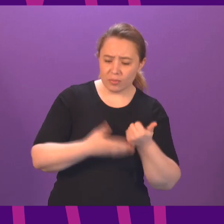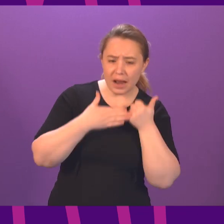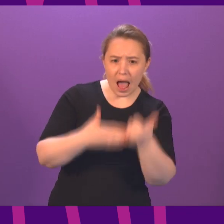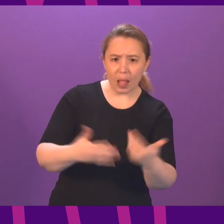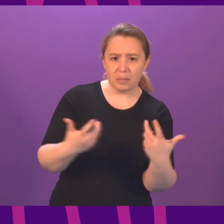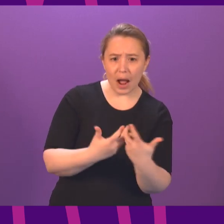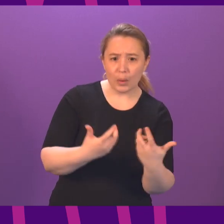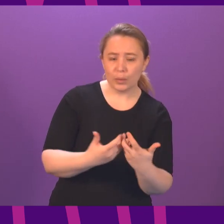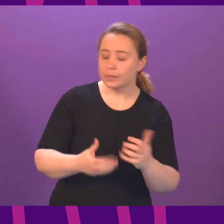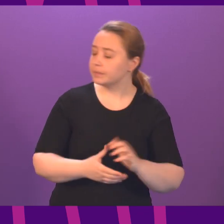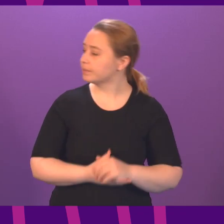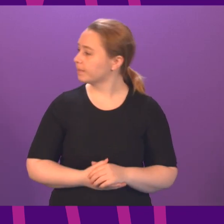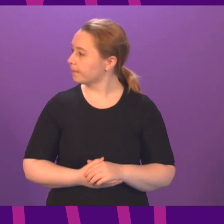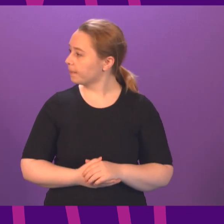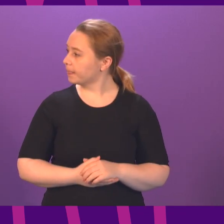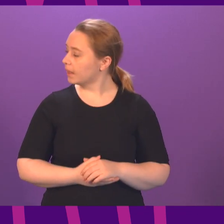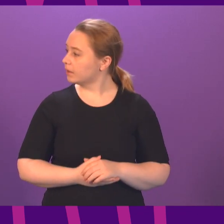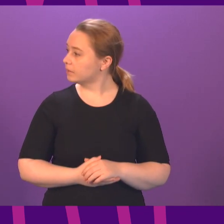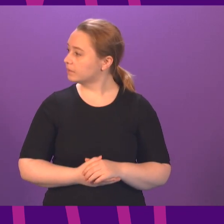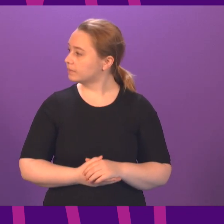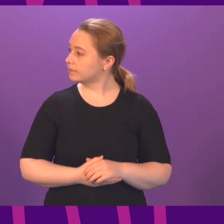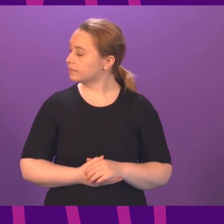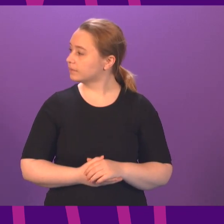The First Minister (Nicola Sturgeon): The Scottish Government and different ministers